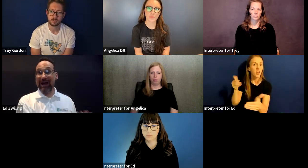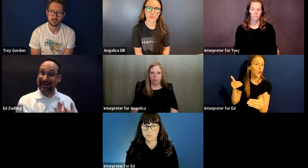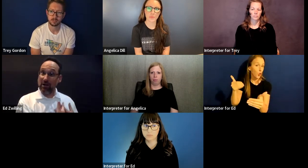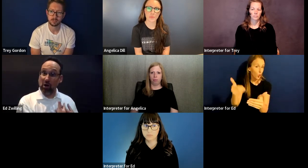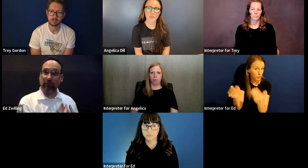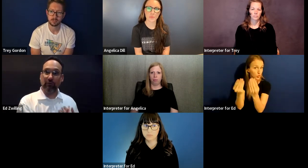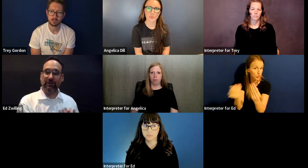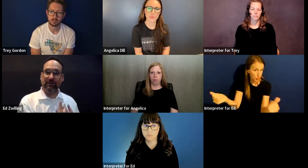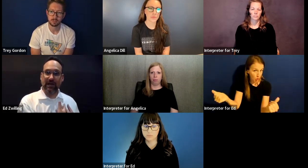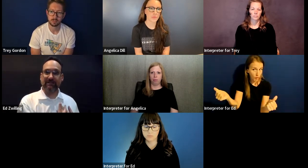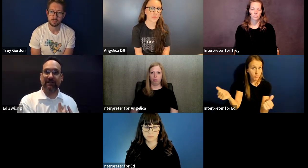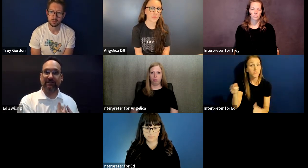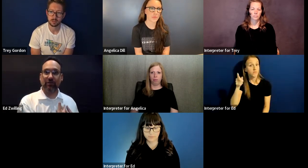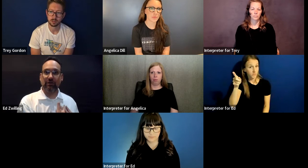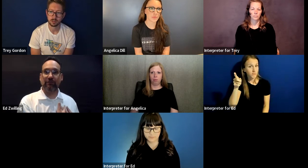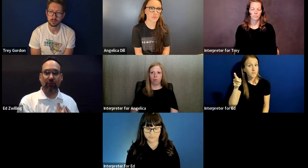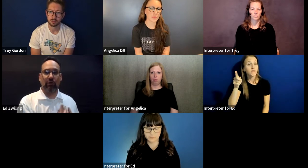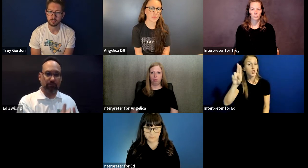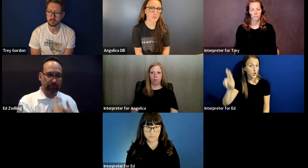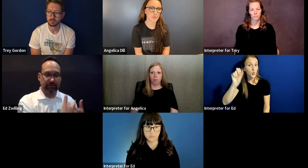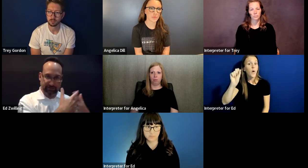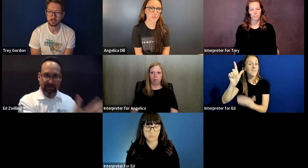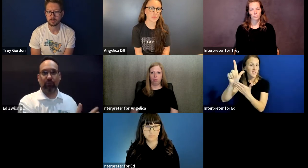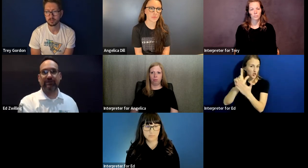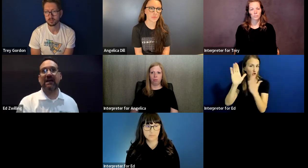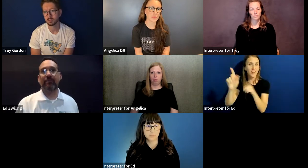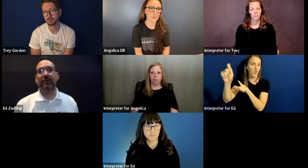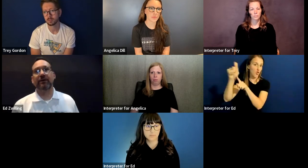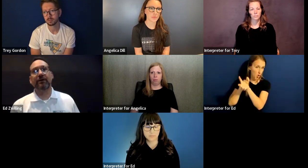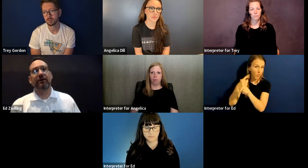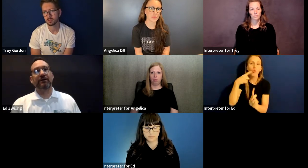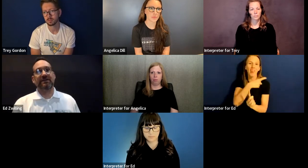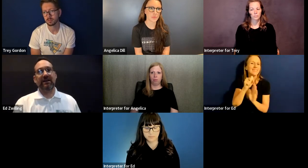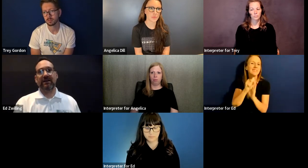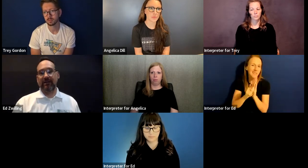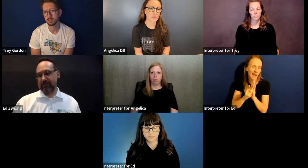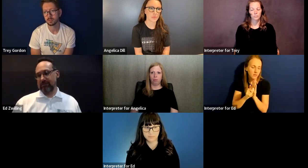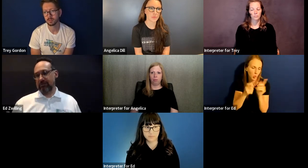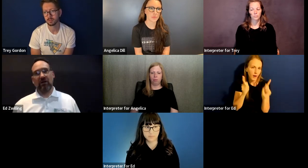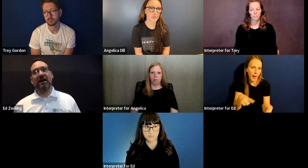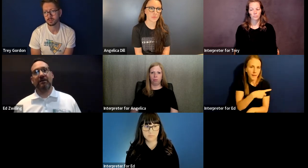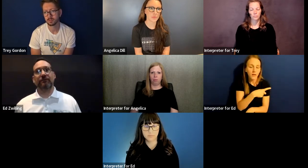i got a call from the united states attorney for the state where this happened saying your client